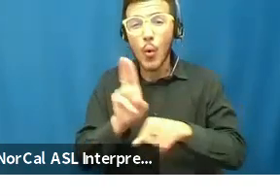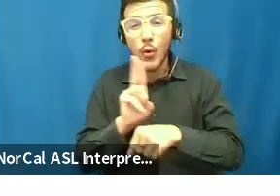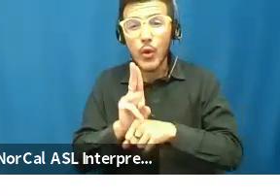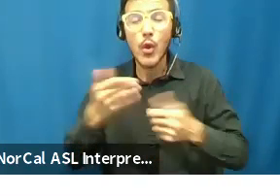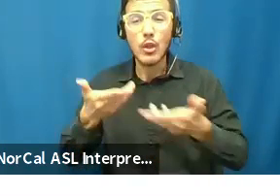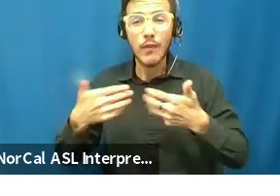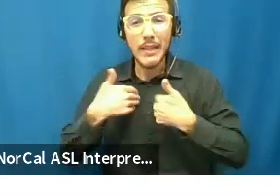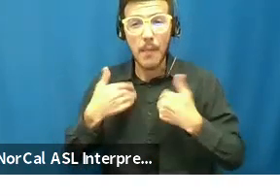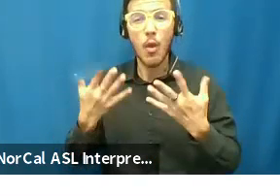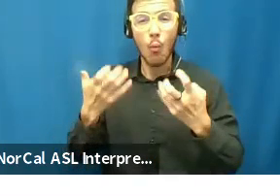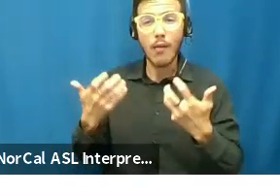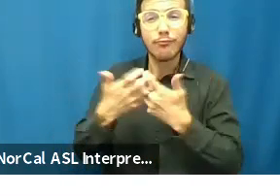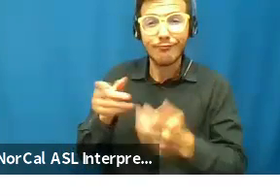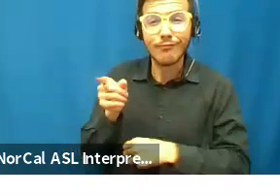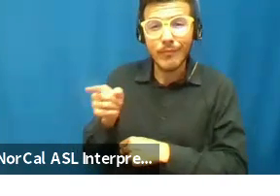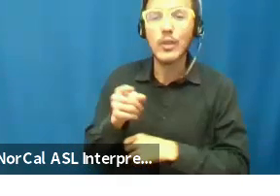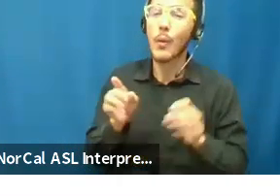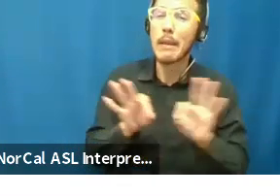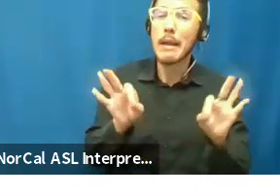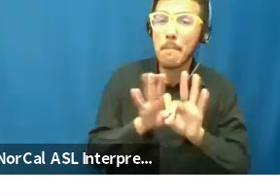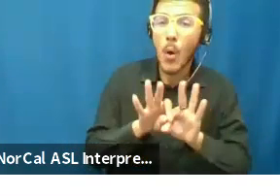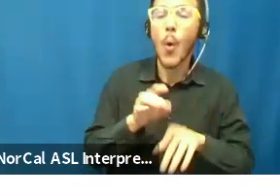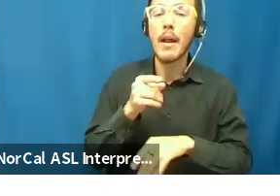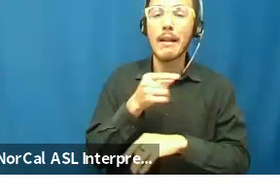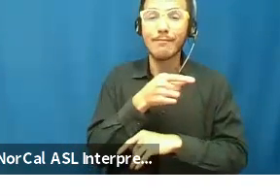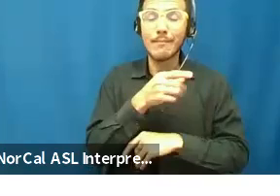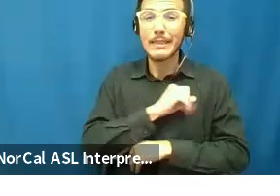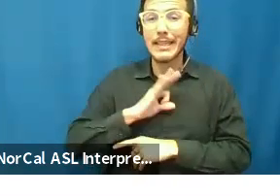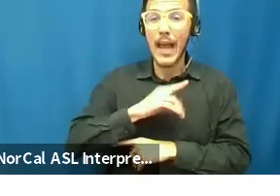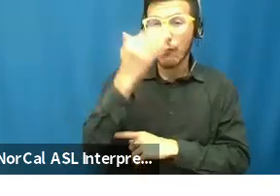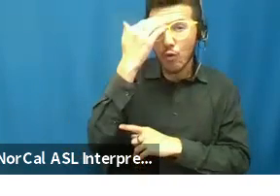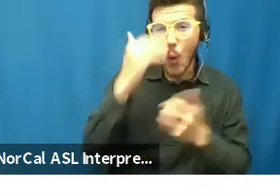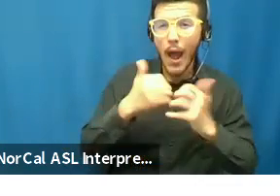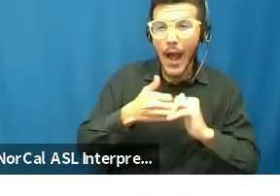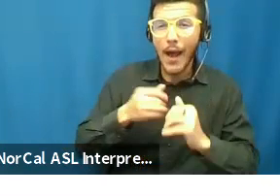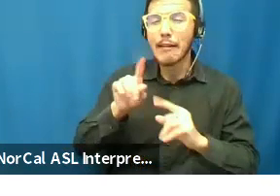know the questions that they can ask and our responsibilities and obligations to accommodate